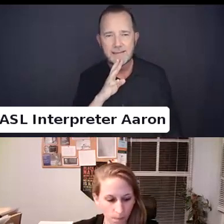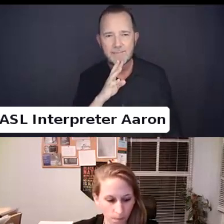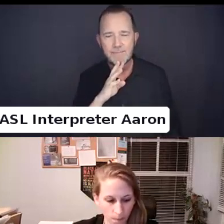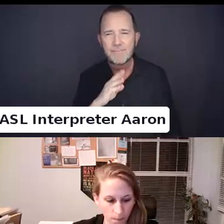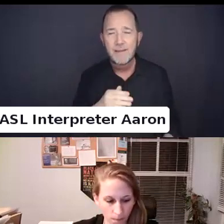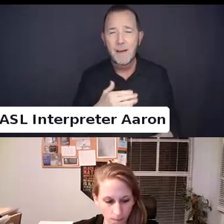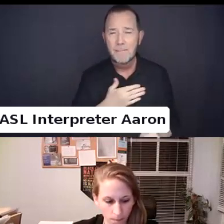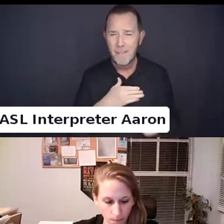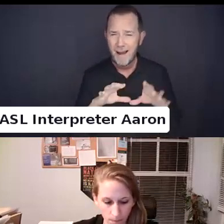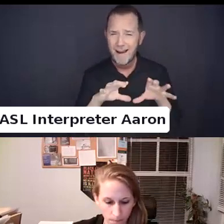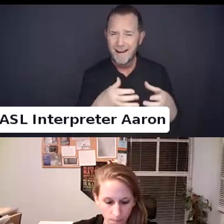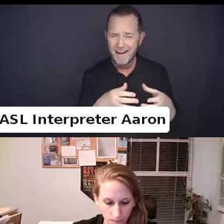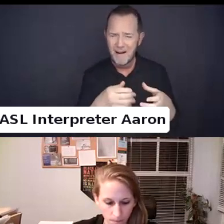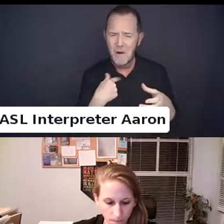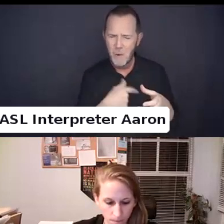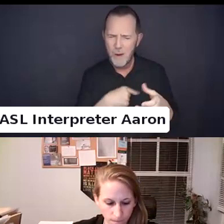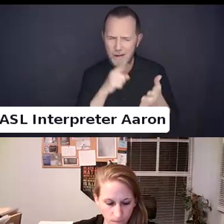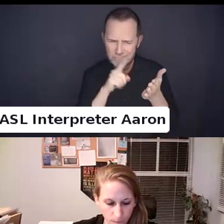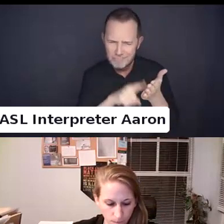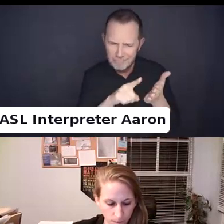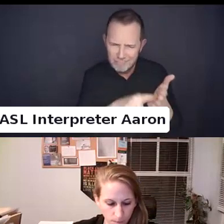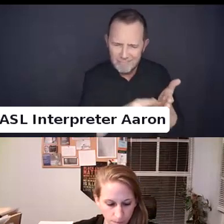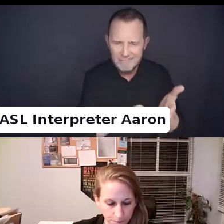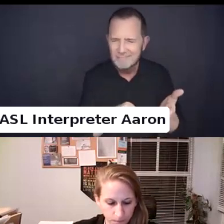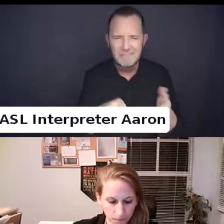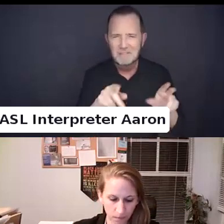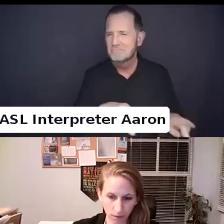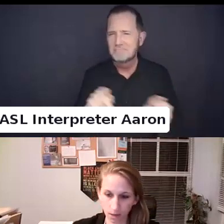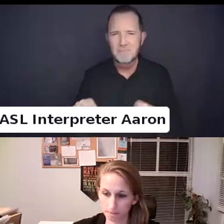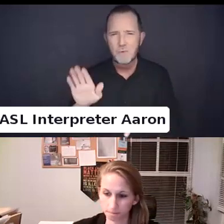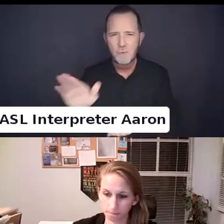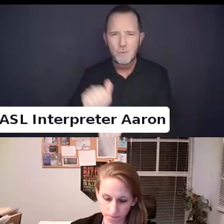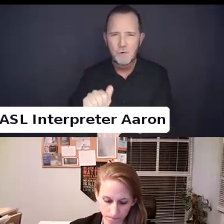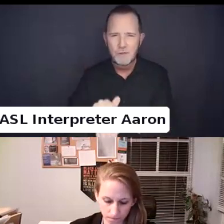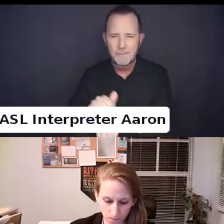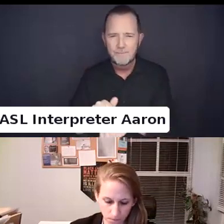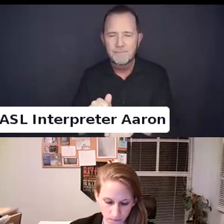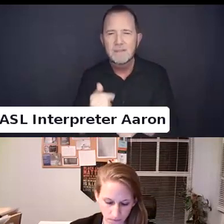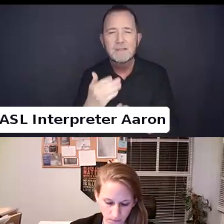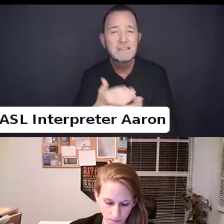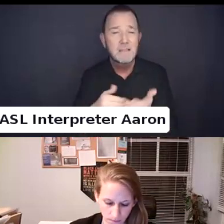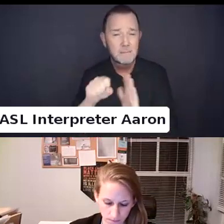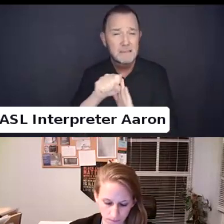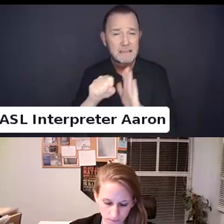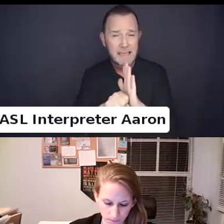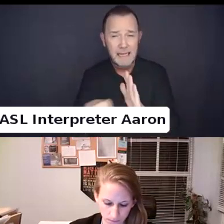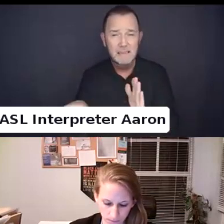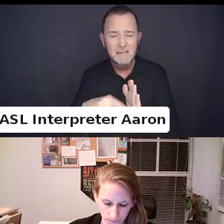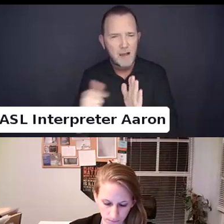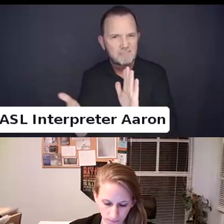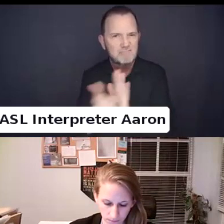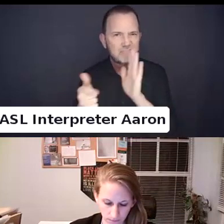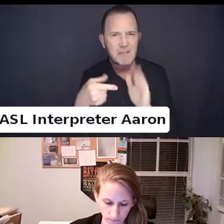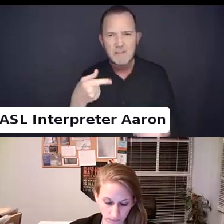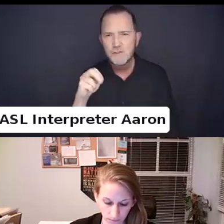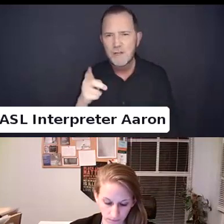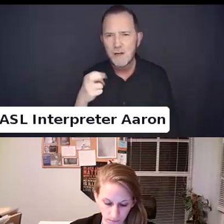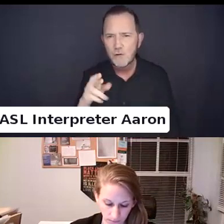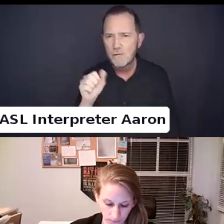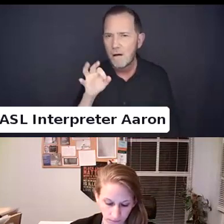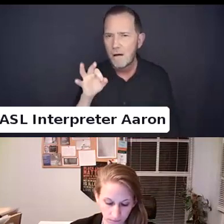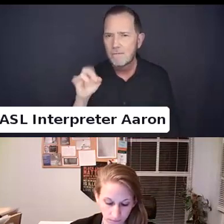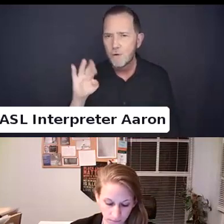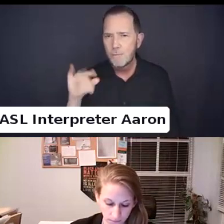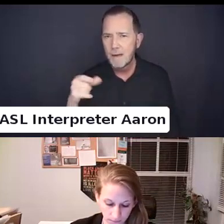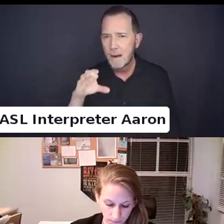In terms of people who are either in states with gender affirming care plans or areas